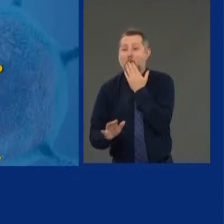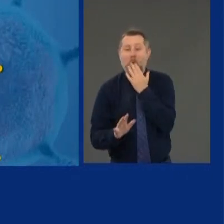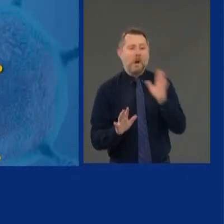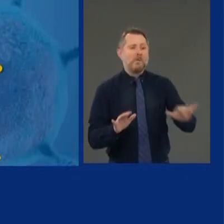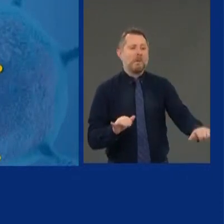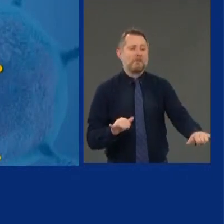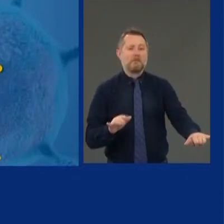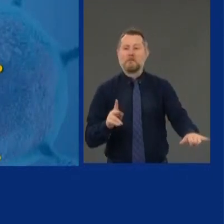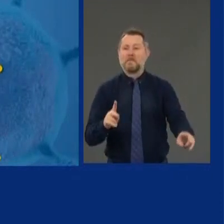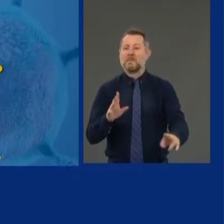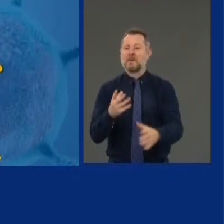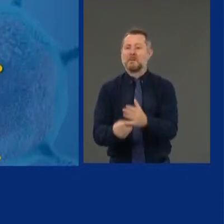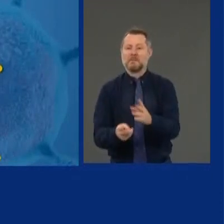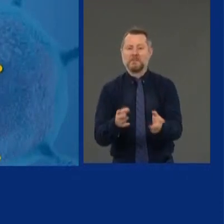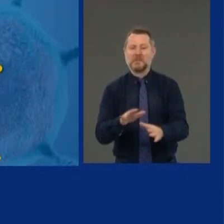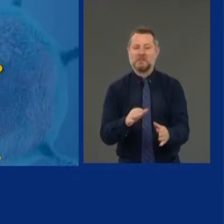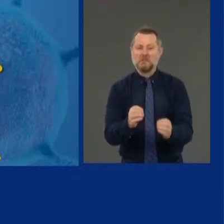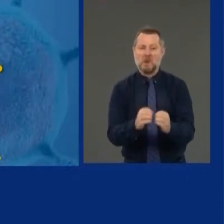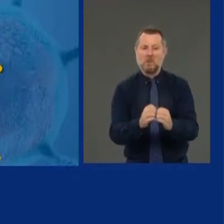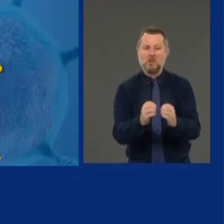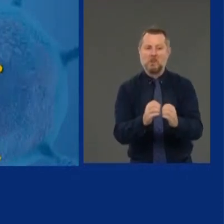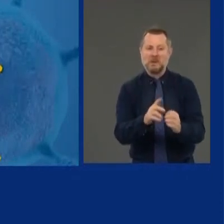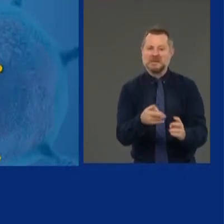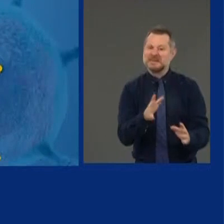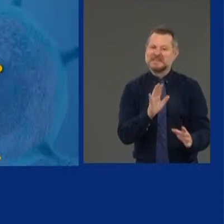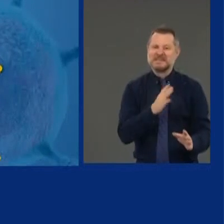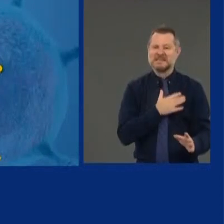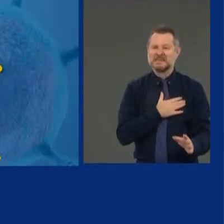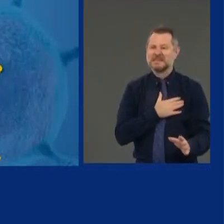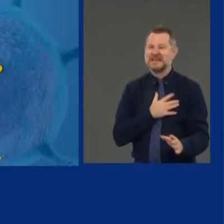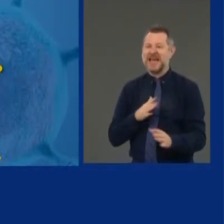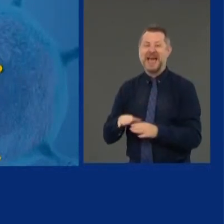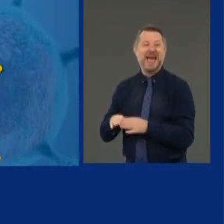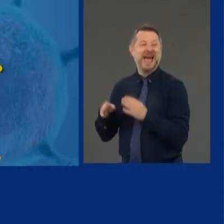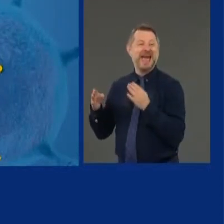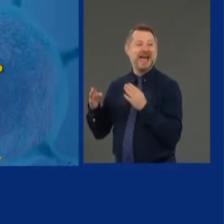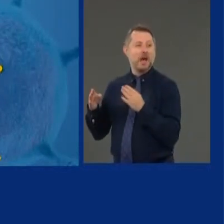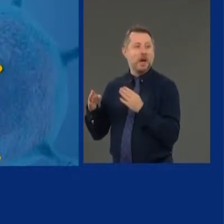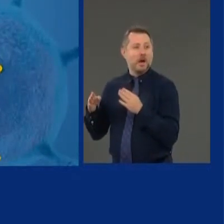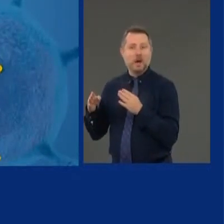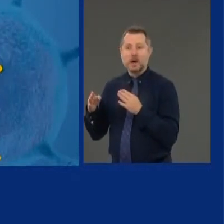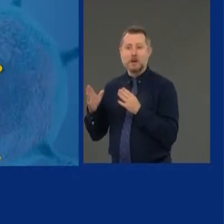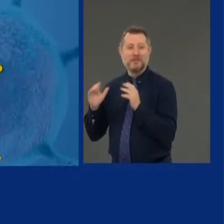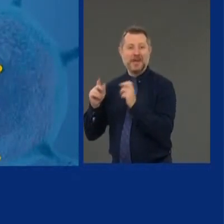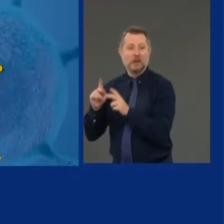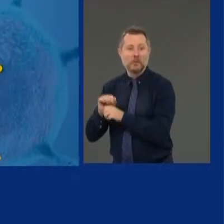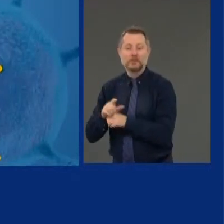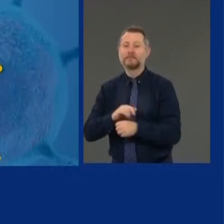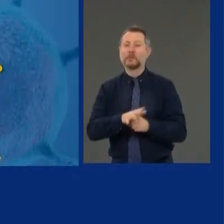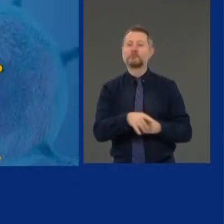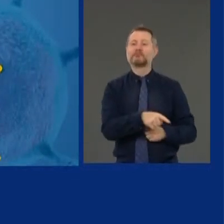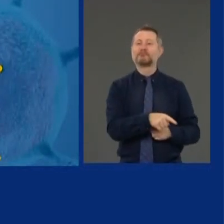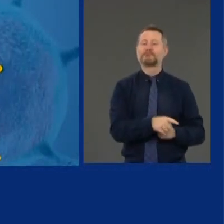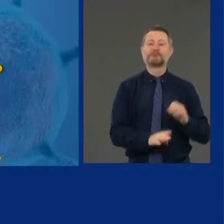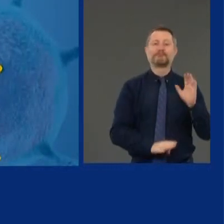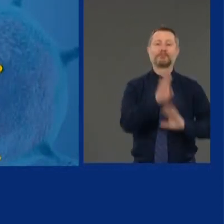MORE PEOPLE ARE DYING.■ç